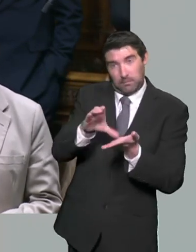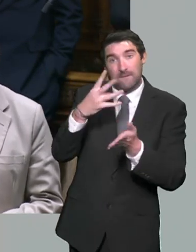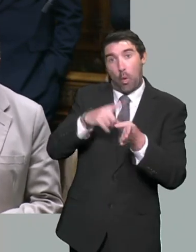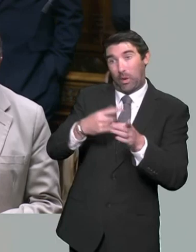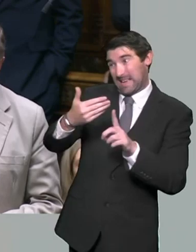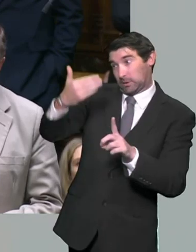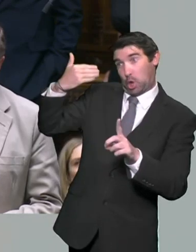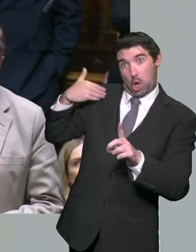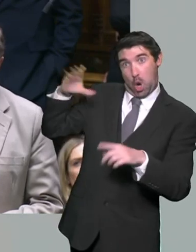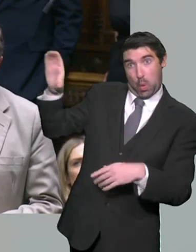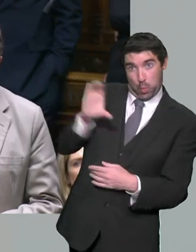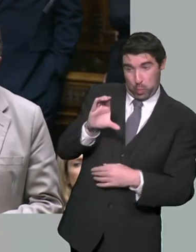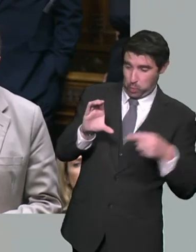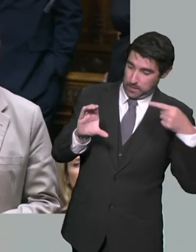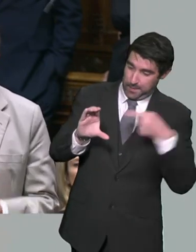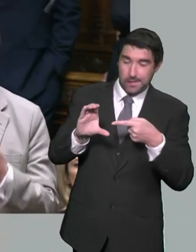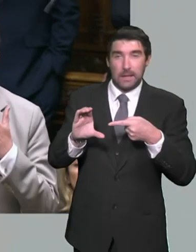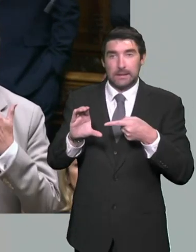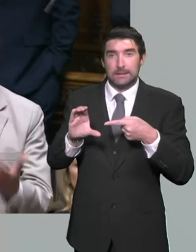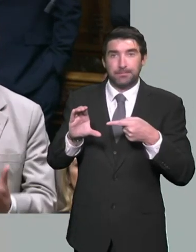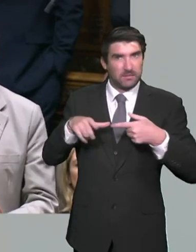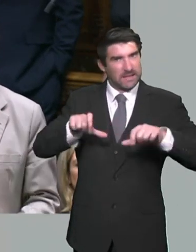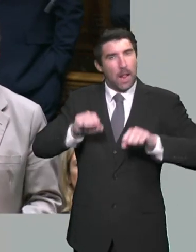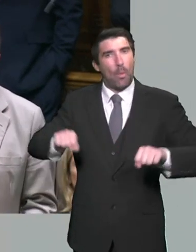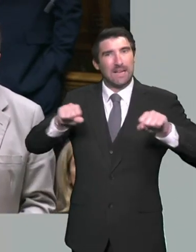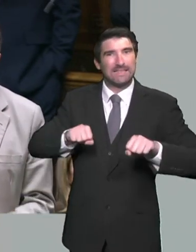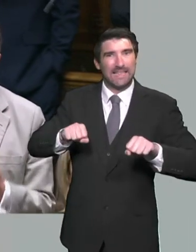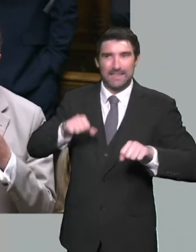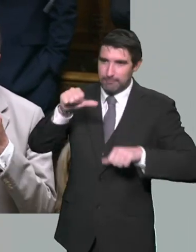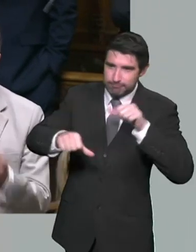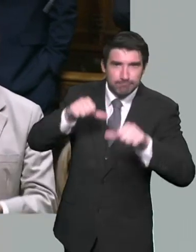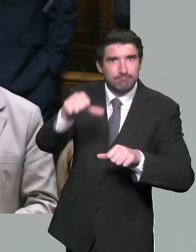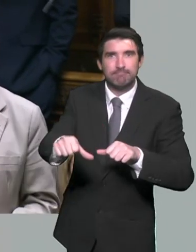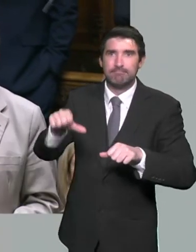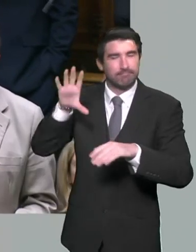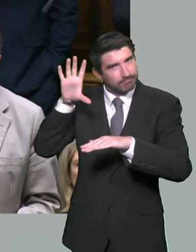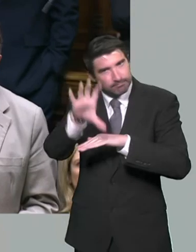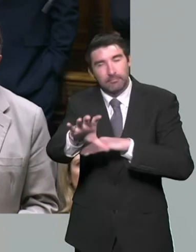Does he agree that, in order to make progress and complete the ambitious hospital building